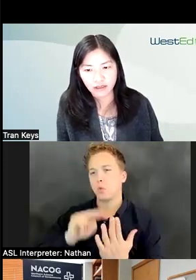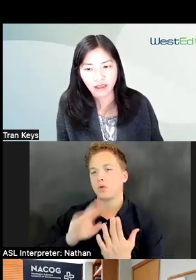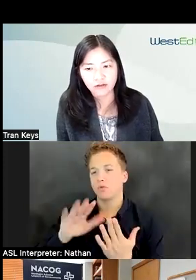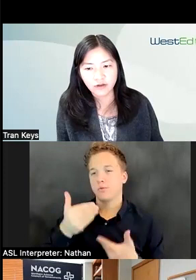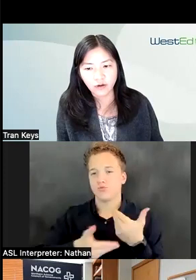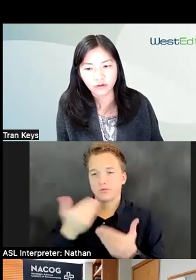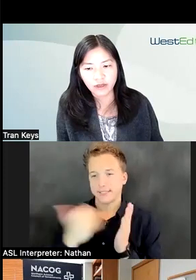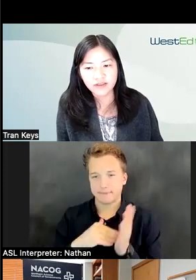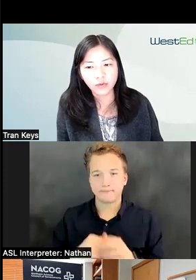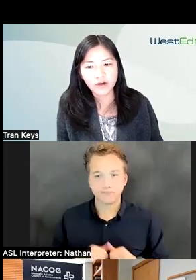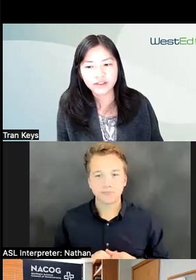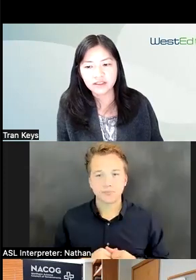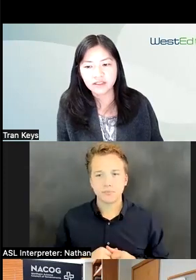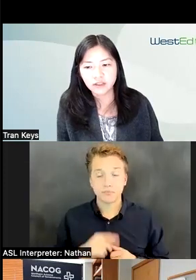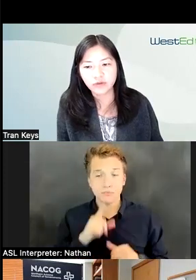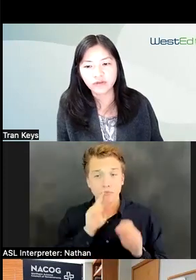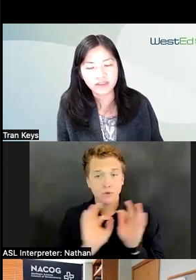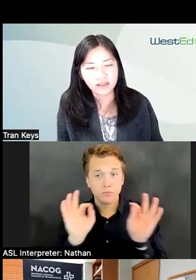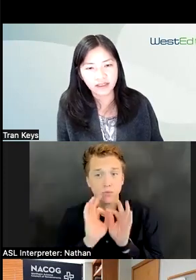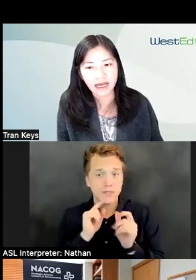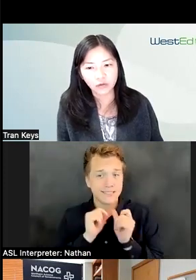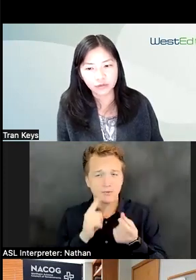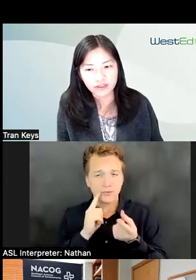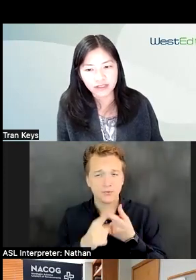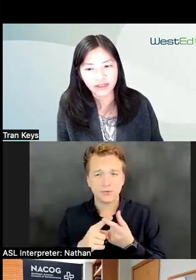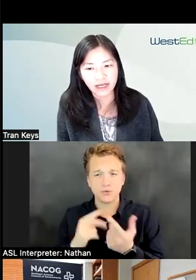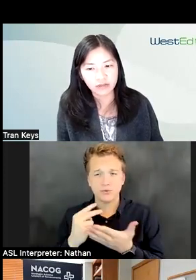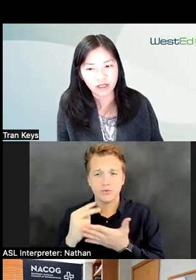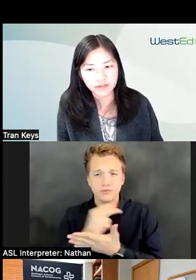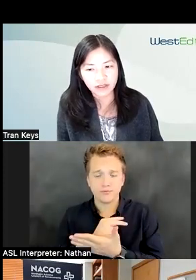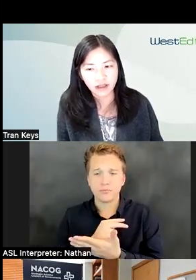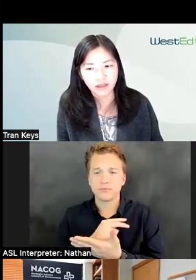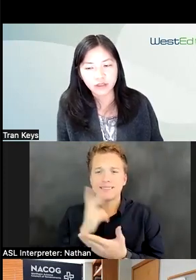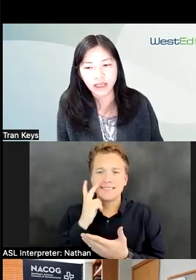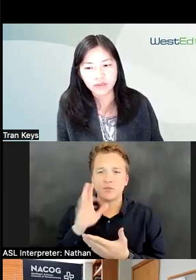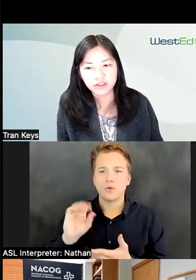It is important to continue revisiting the outputs and the outcomes that you aimed to